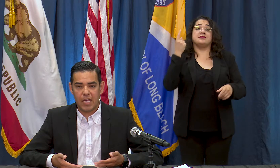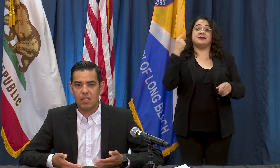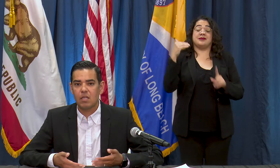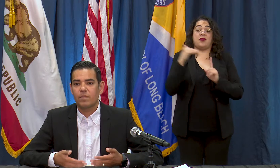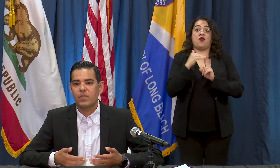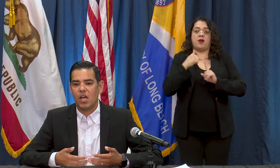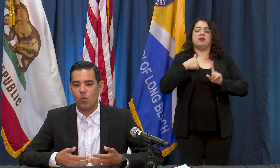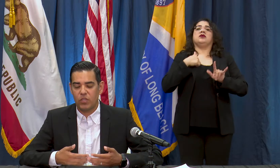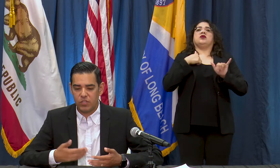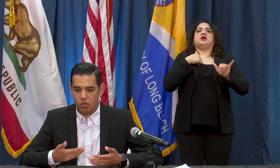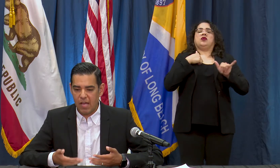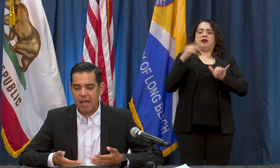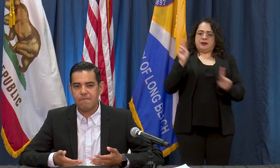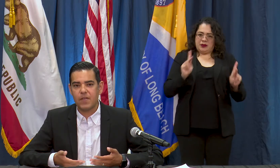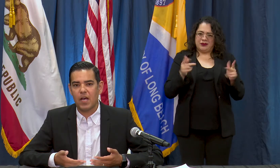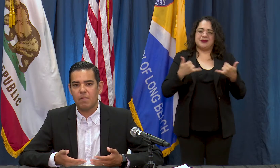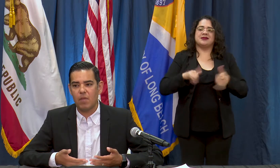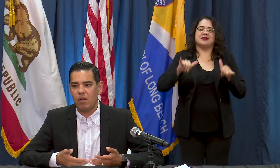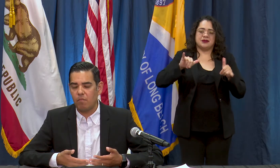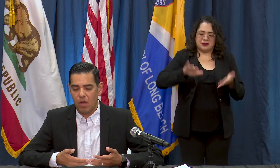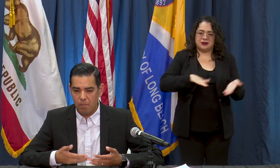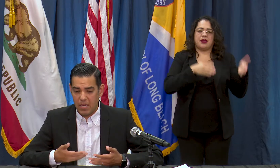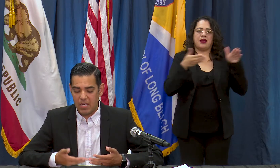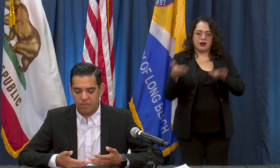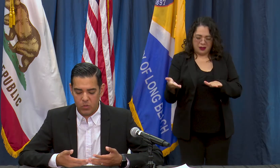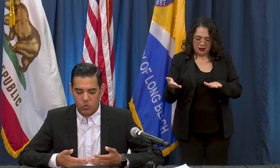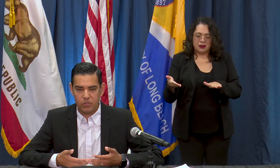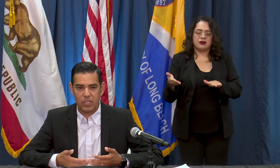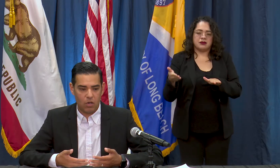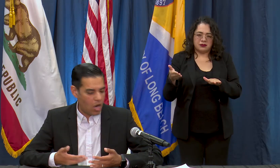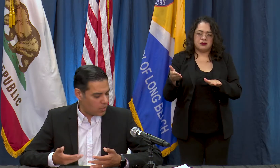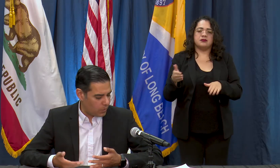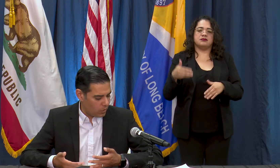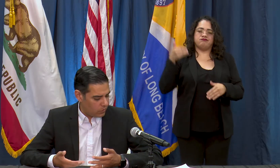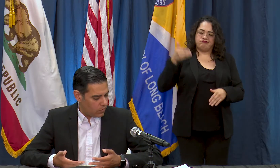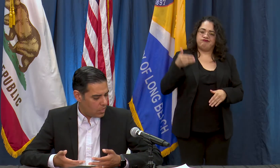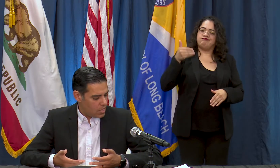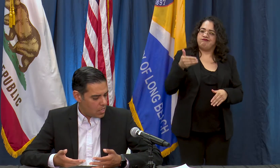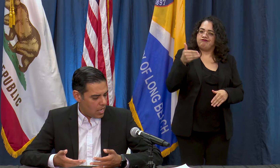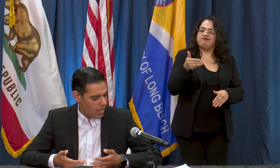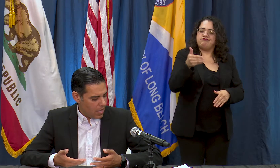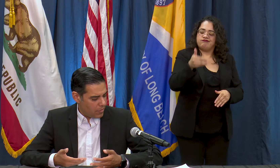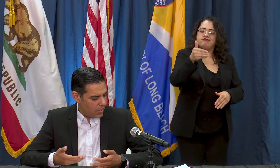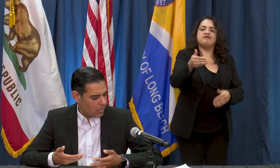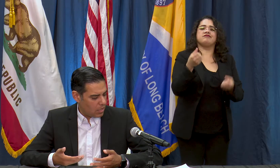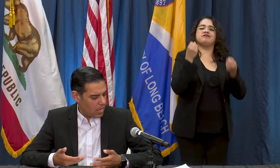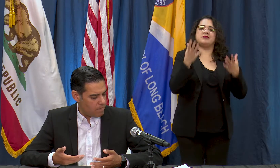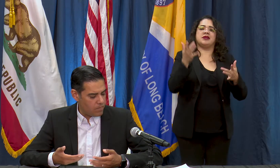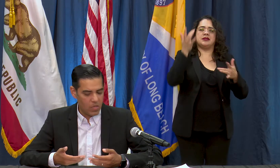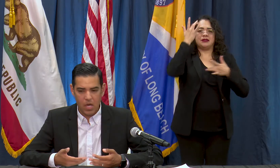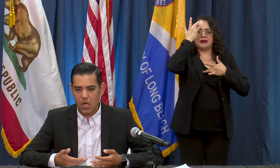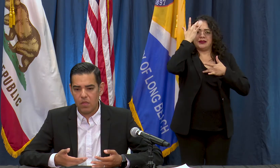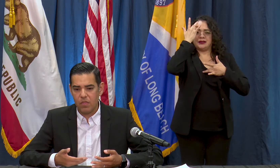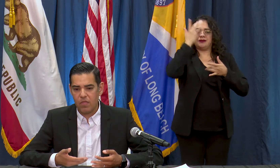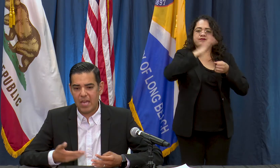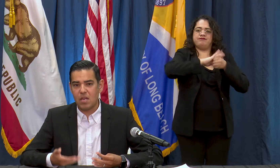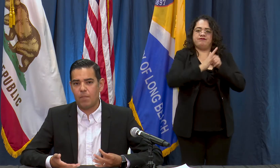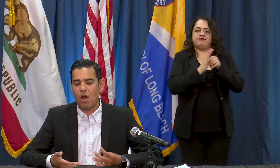we still have many individuals in our hospitals. I think that number obviously